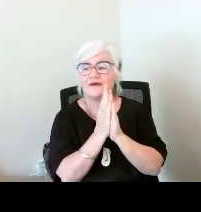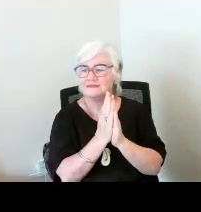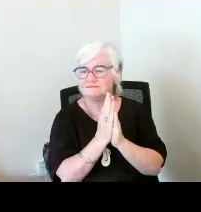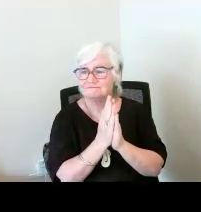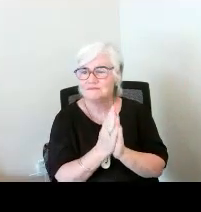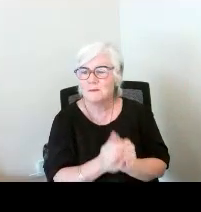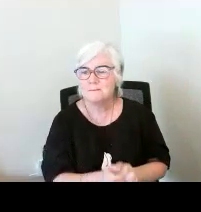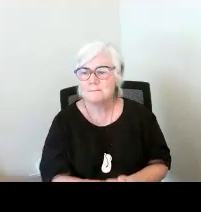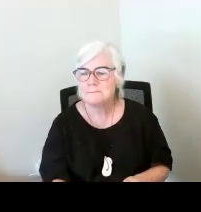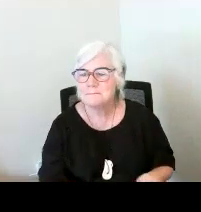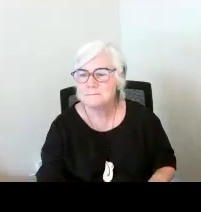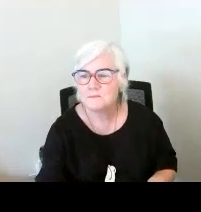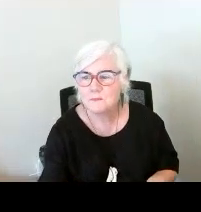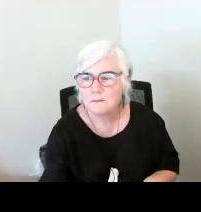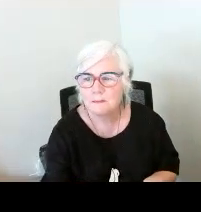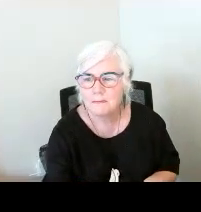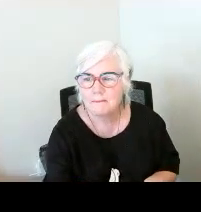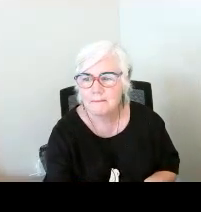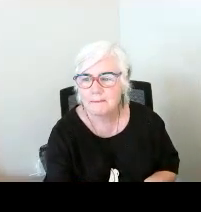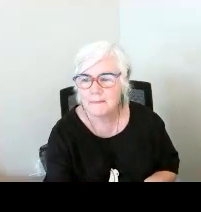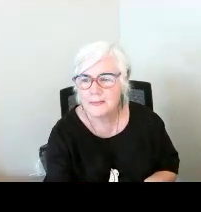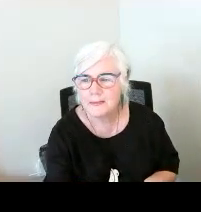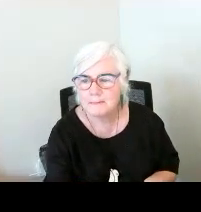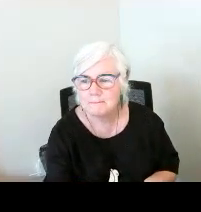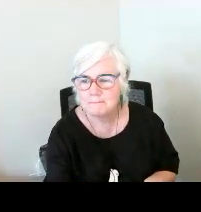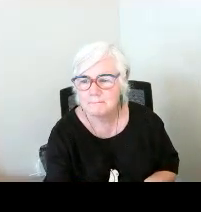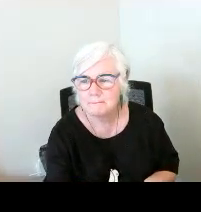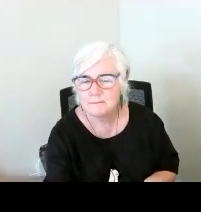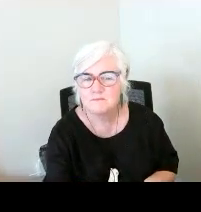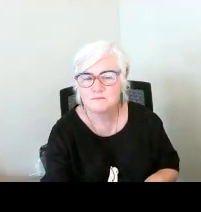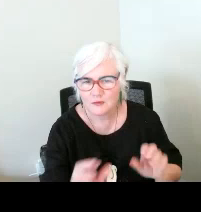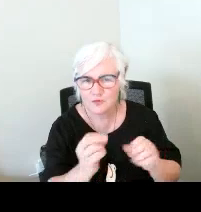closing karakia, and hope you all have a wonderful rest of your day